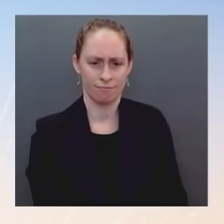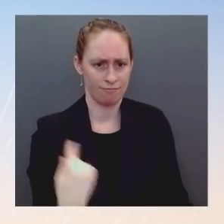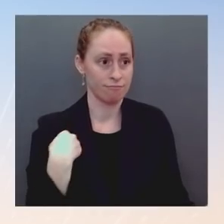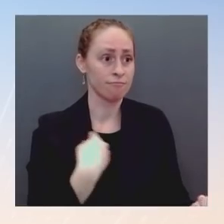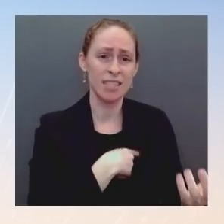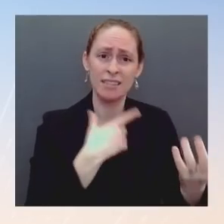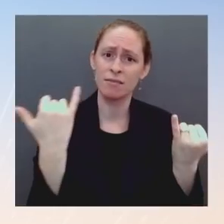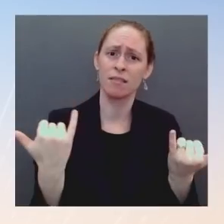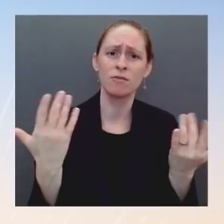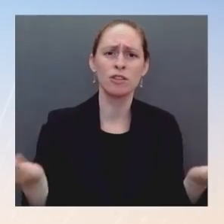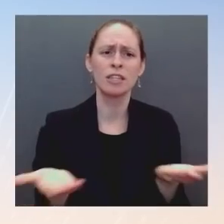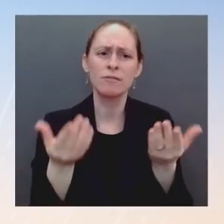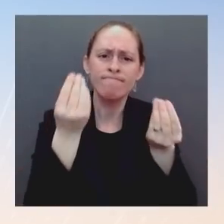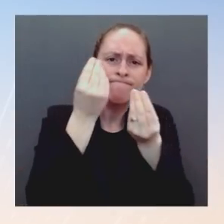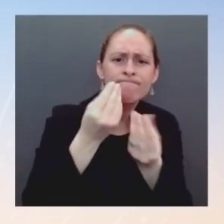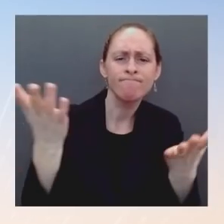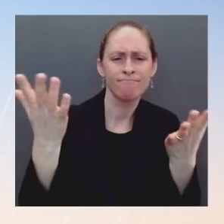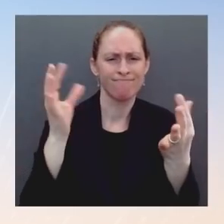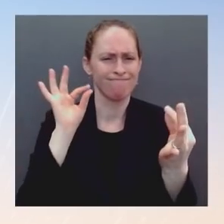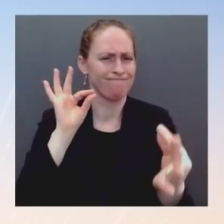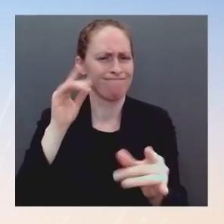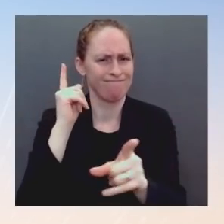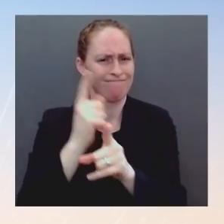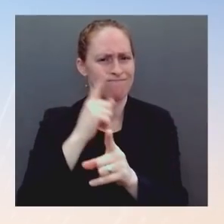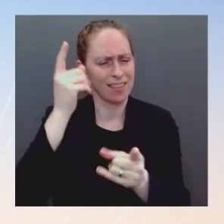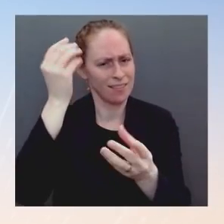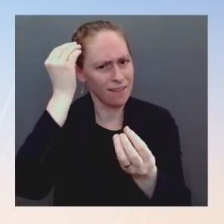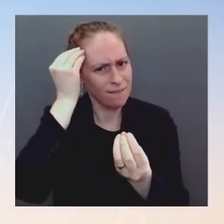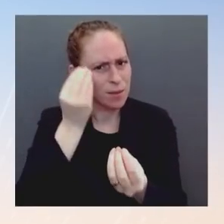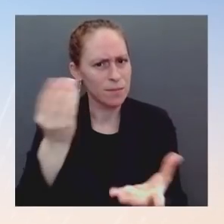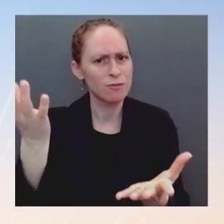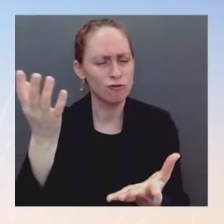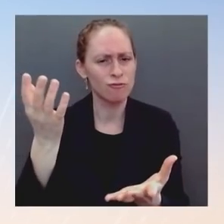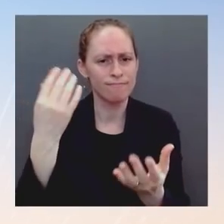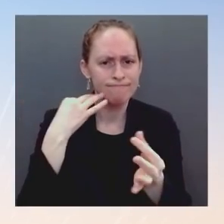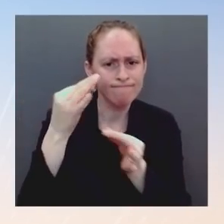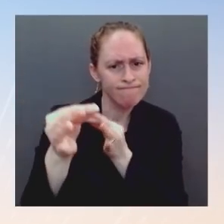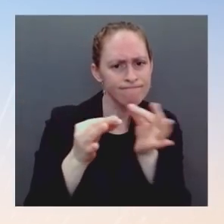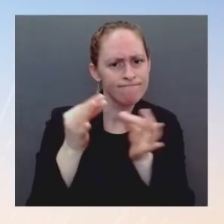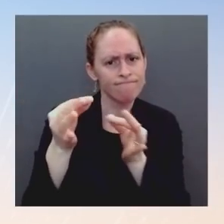gathering with our partners on the ground. So -- and those are assessments that are --